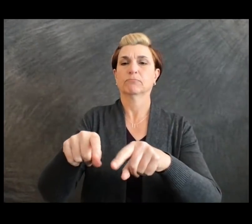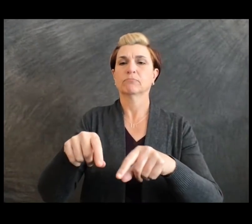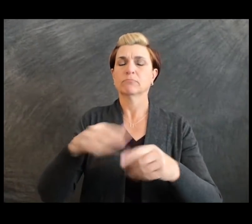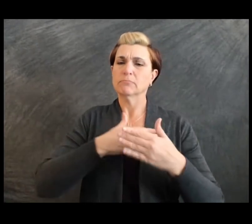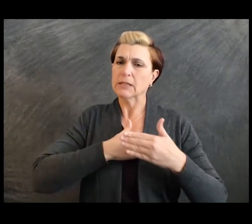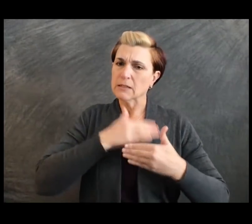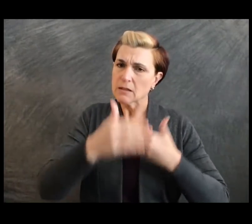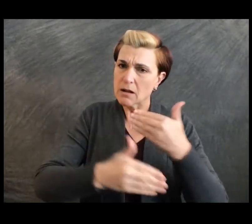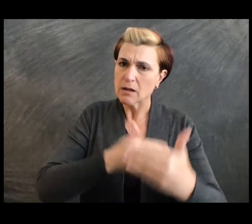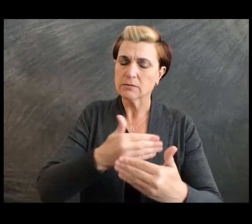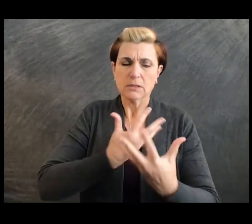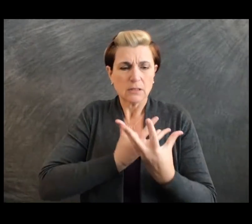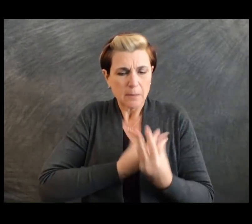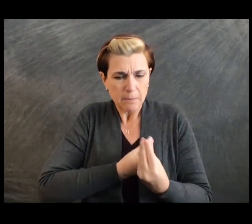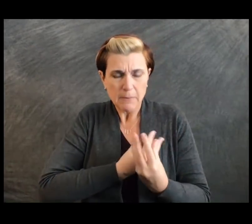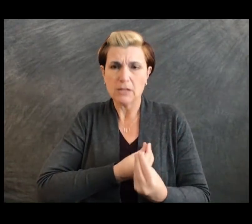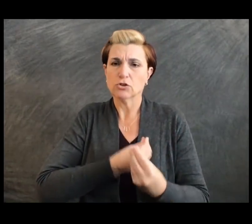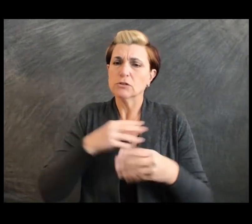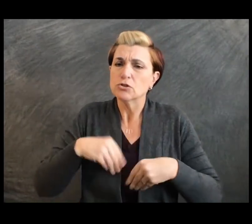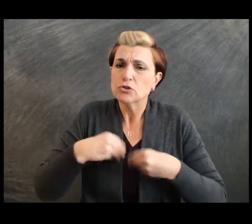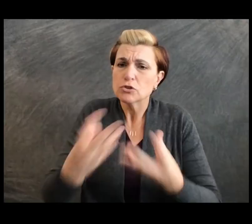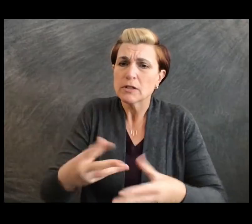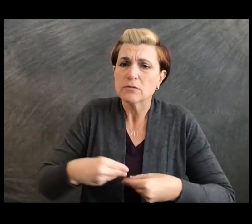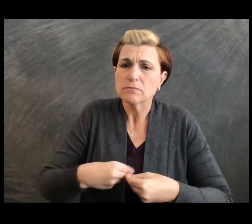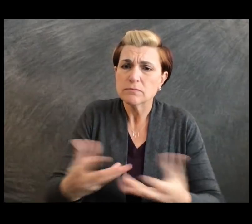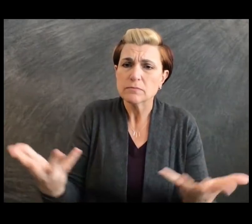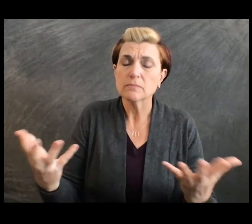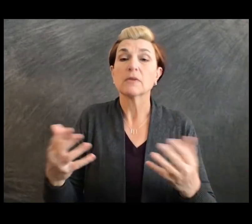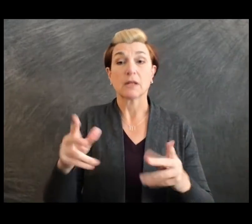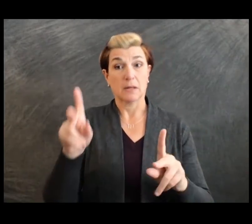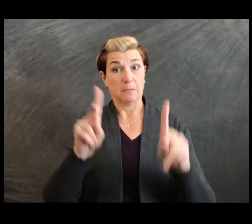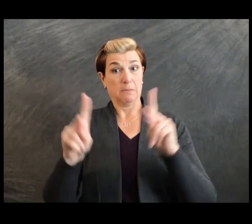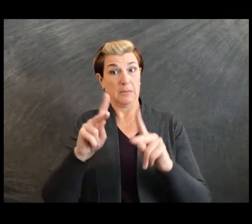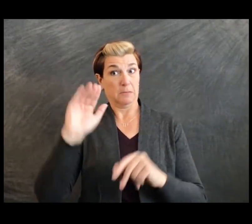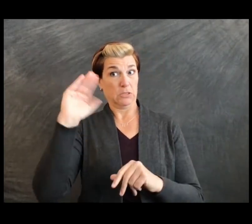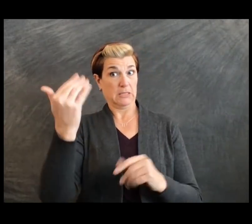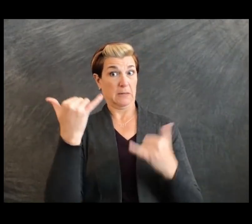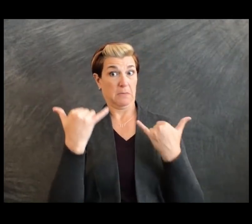are heeding the advice of state and local authorities and tens of millions